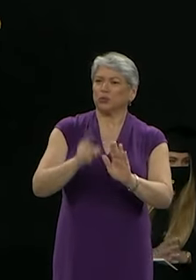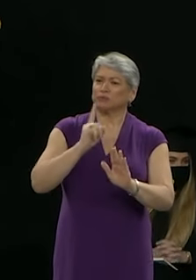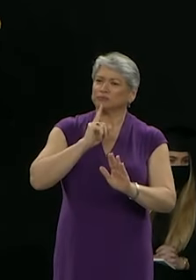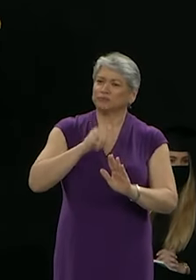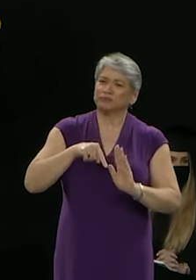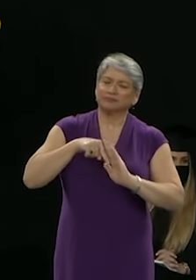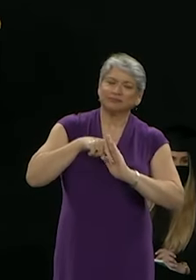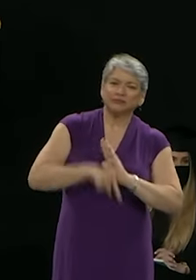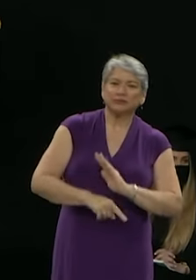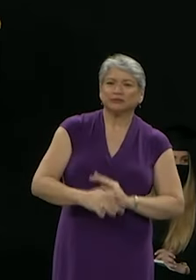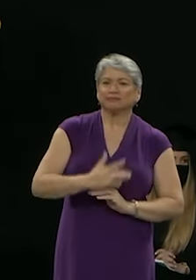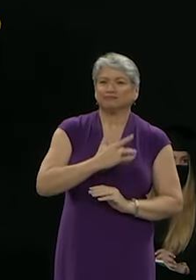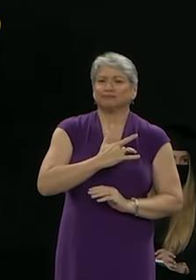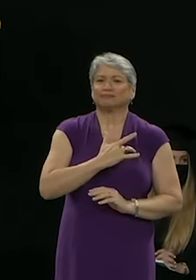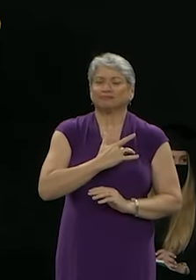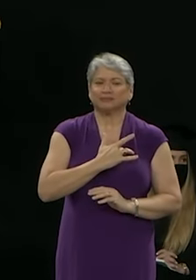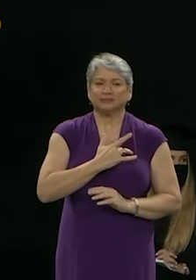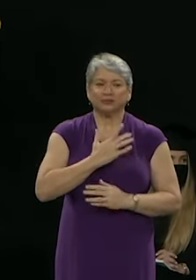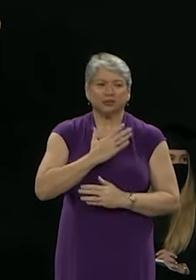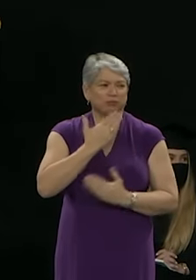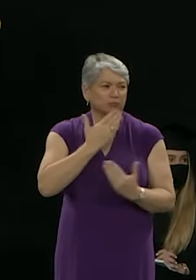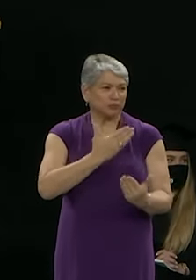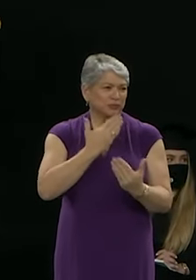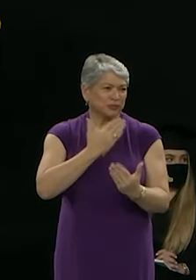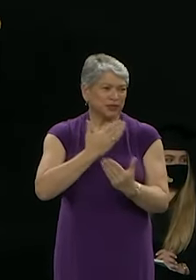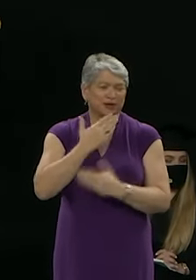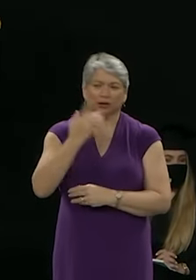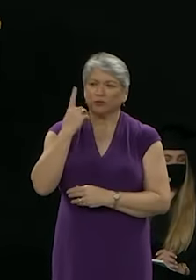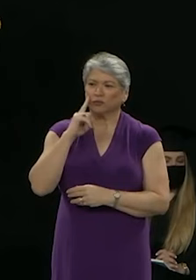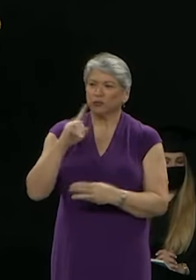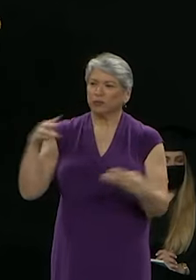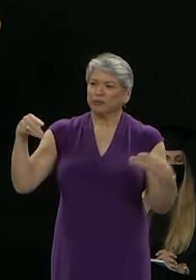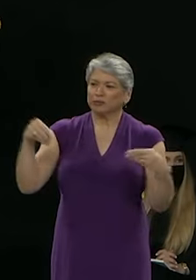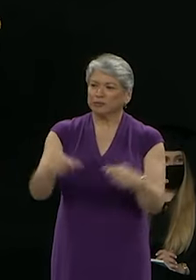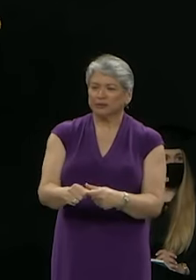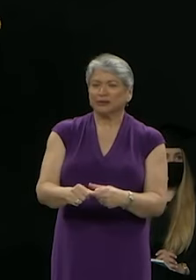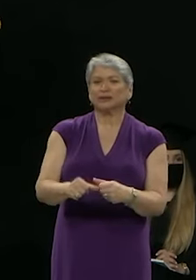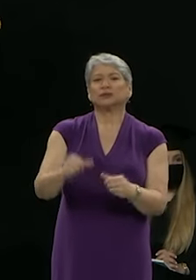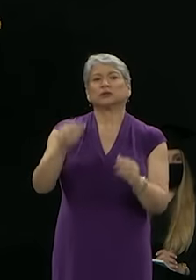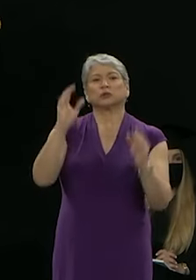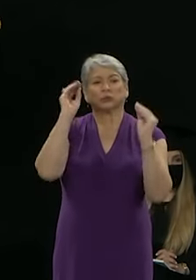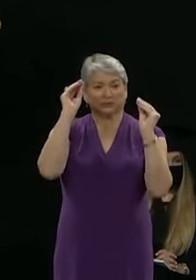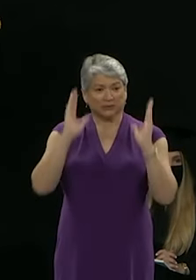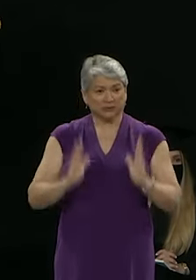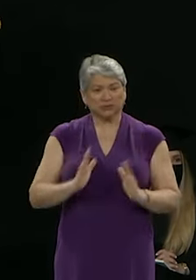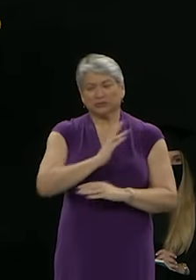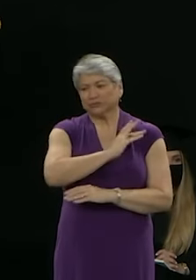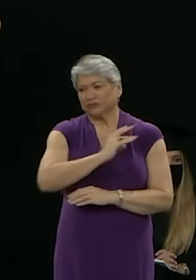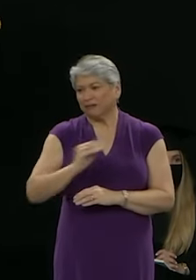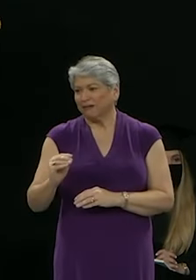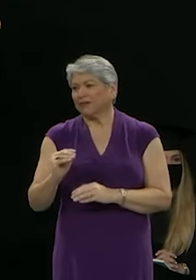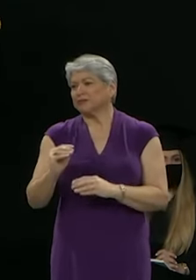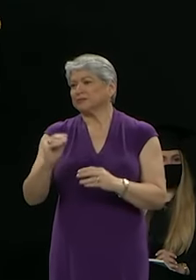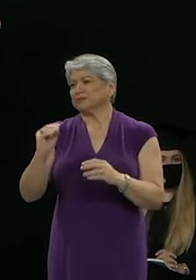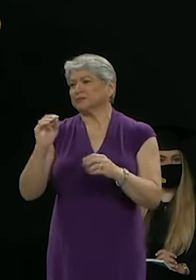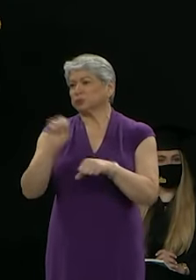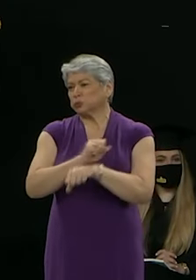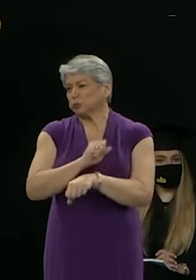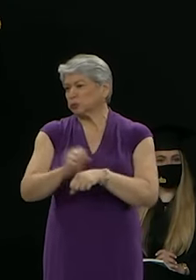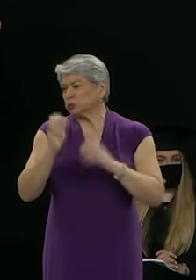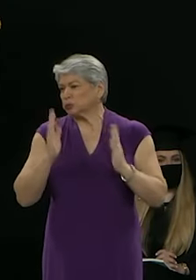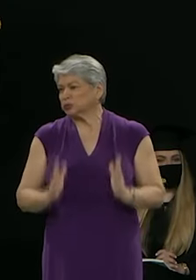for the contributions of our faculty and staff over this last year, and the four years that you have been with us.